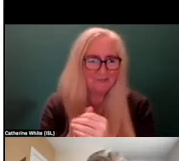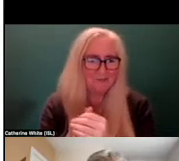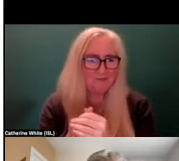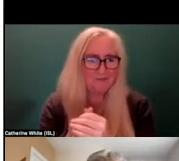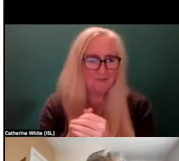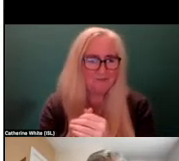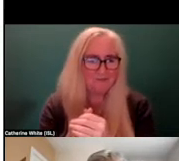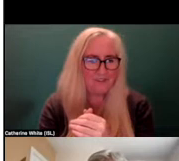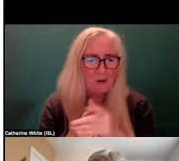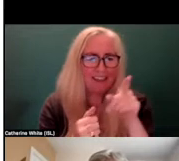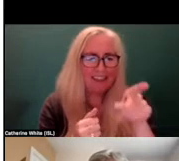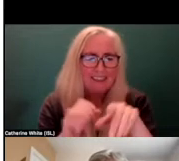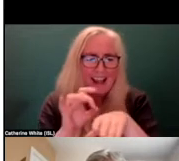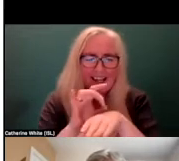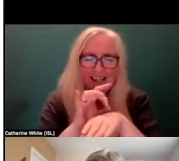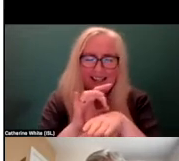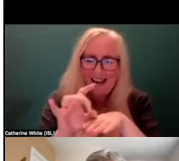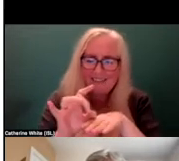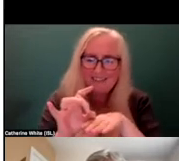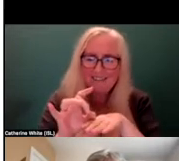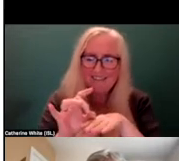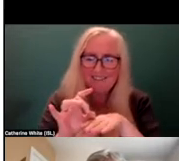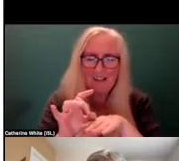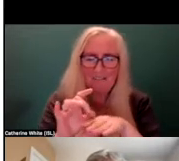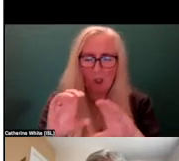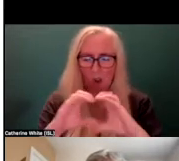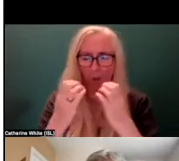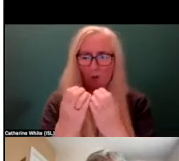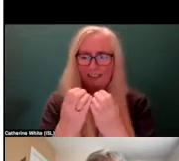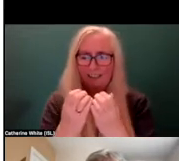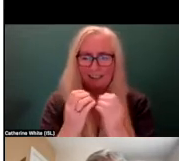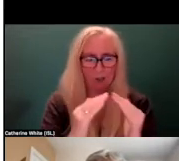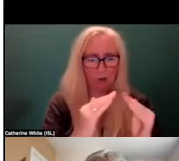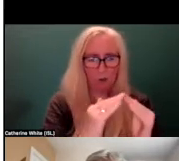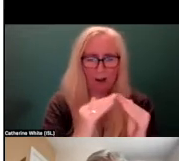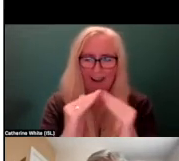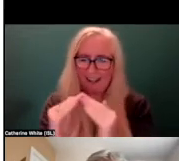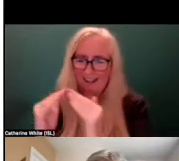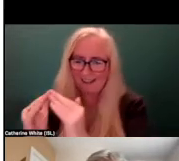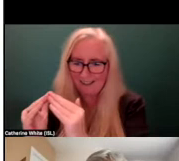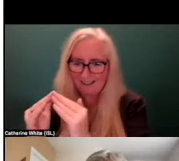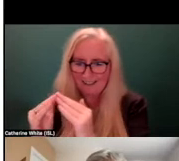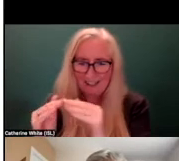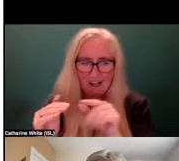But that type of smaller kind of community dwelling, you know, I mean,